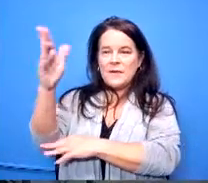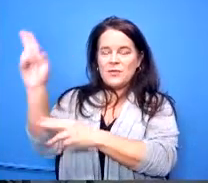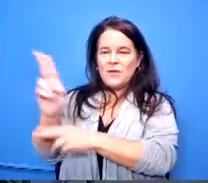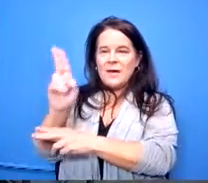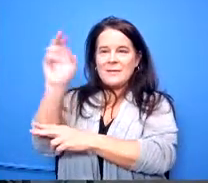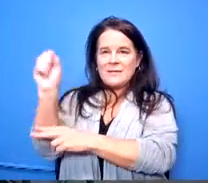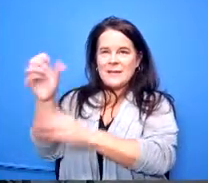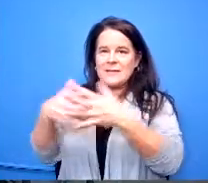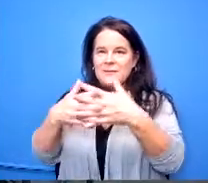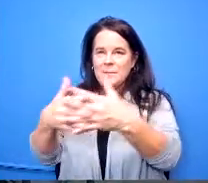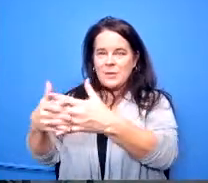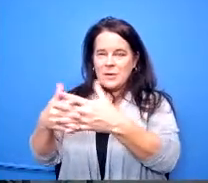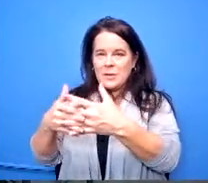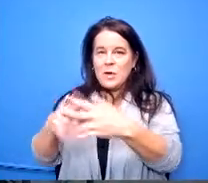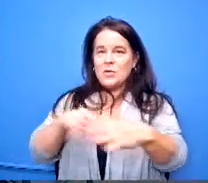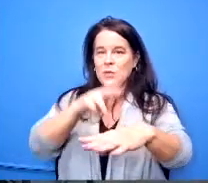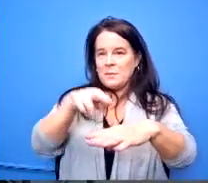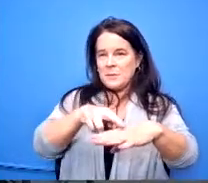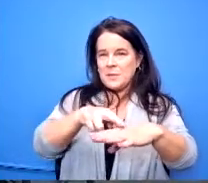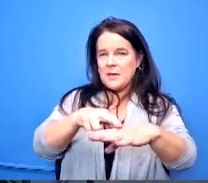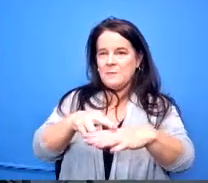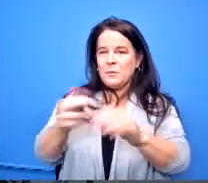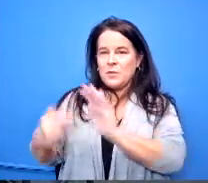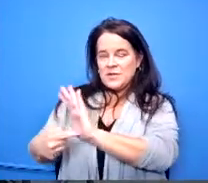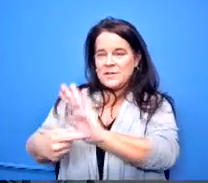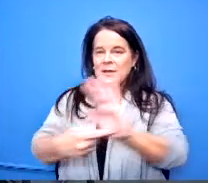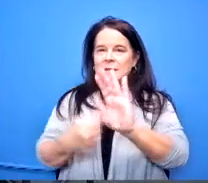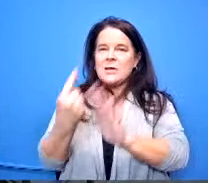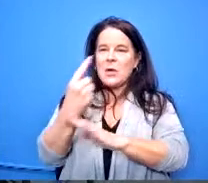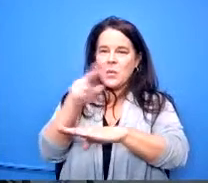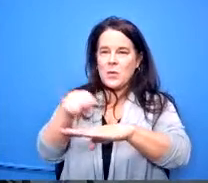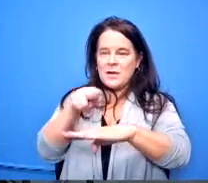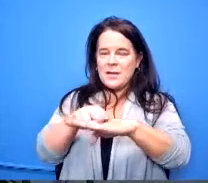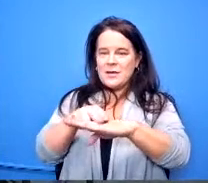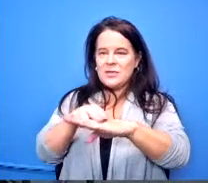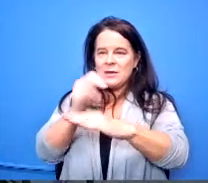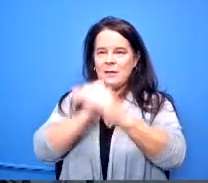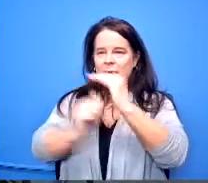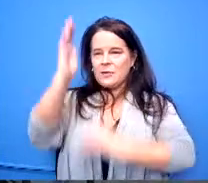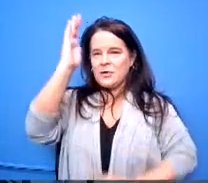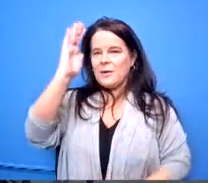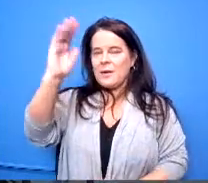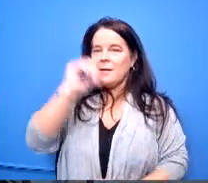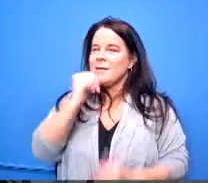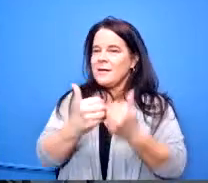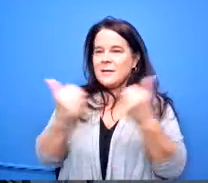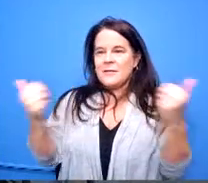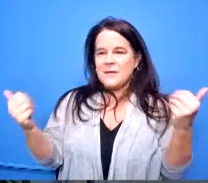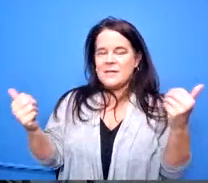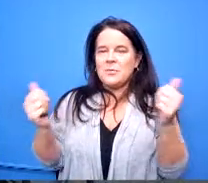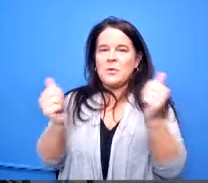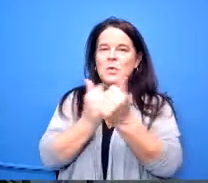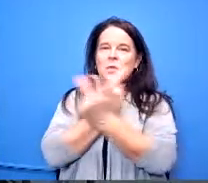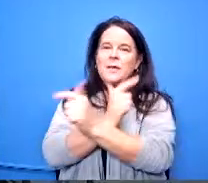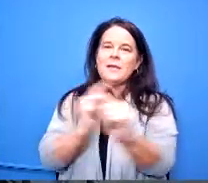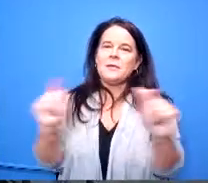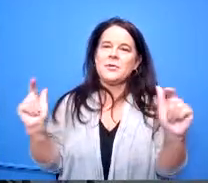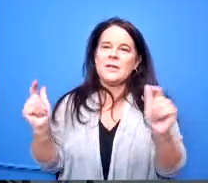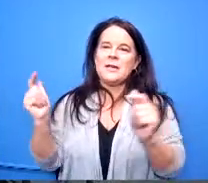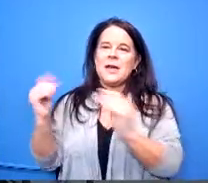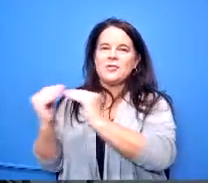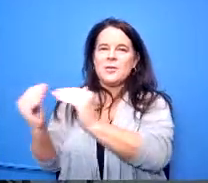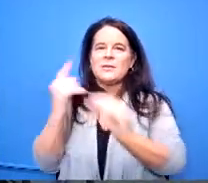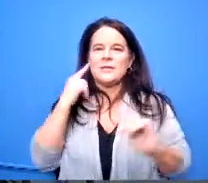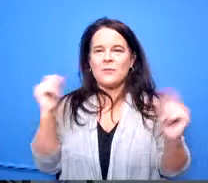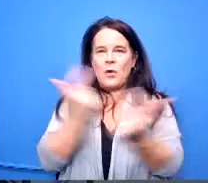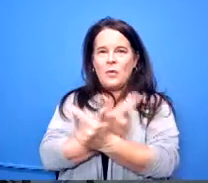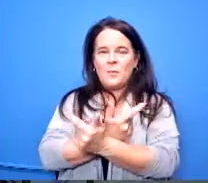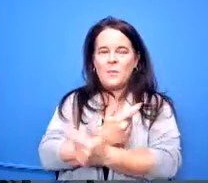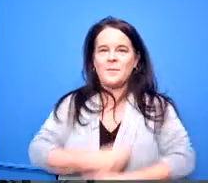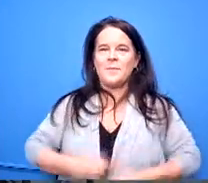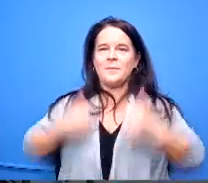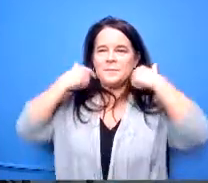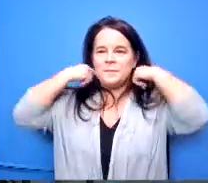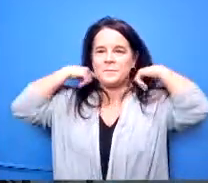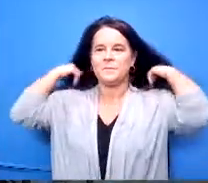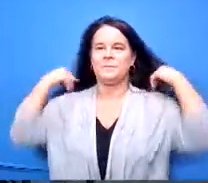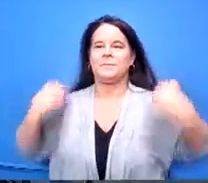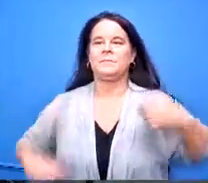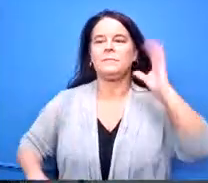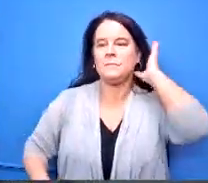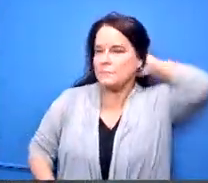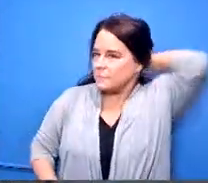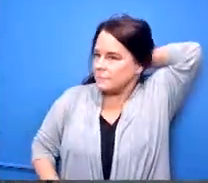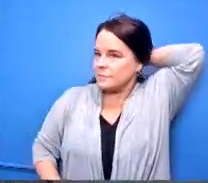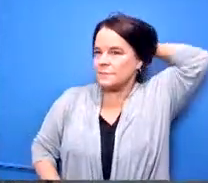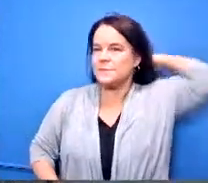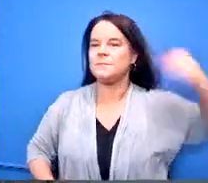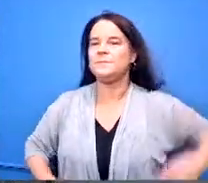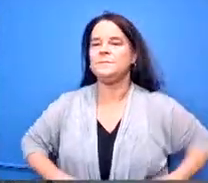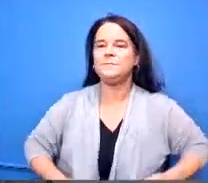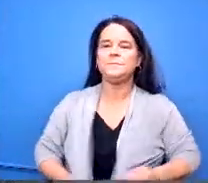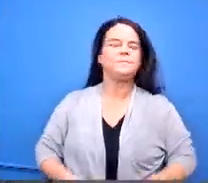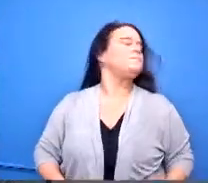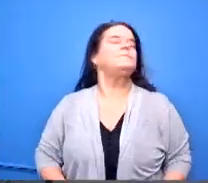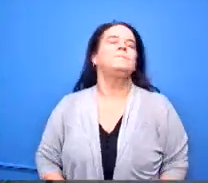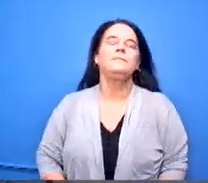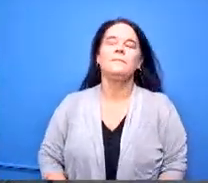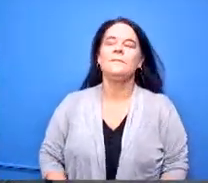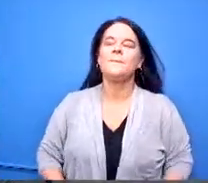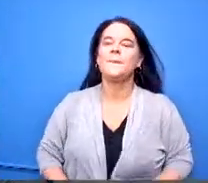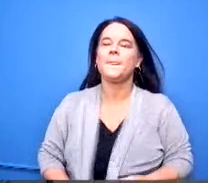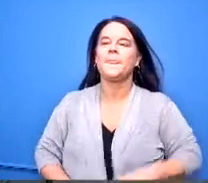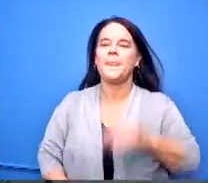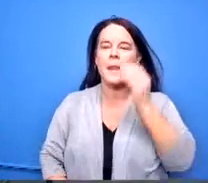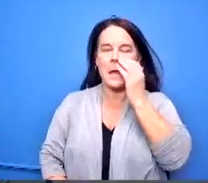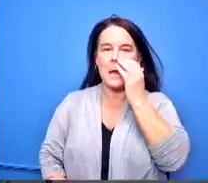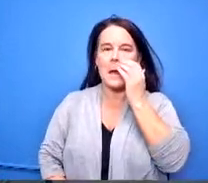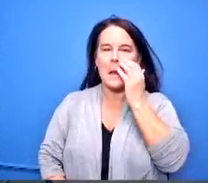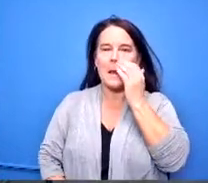of allegiance and to the republic for which it stands one nation indivisible